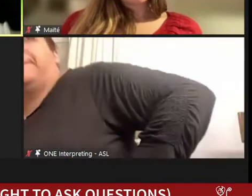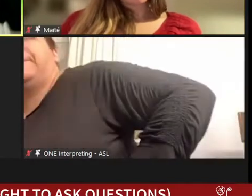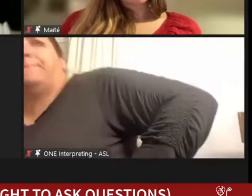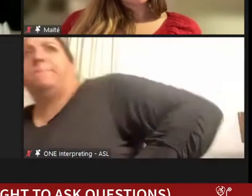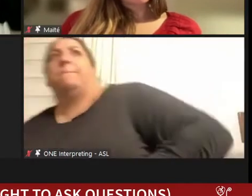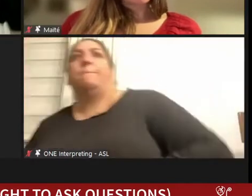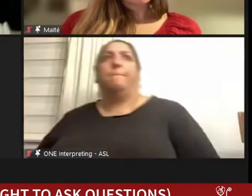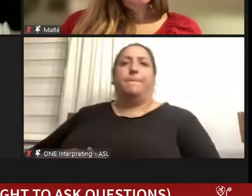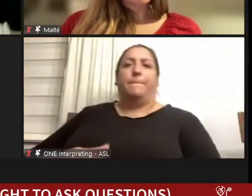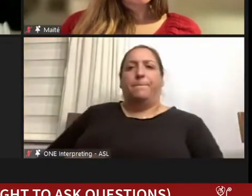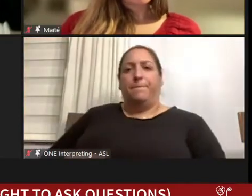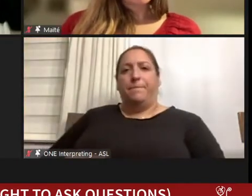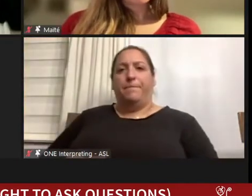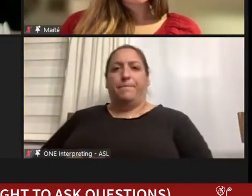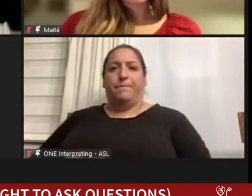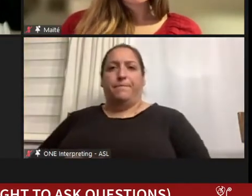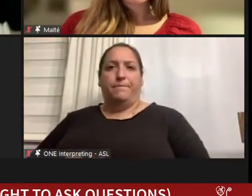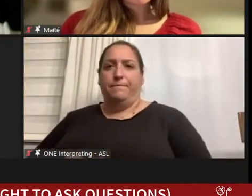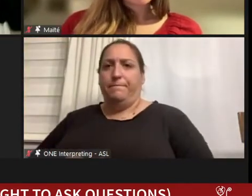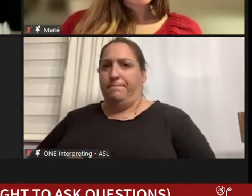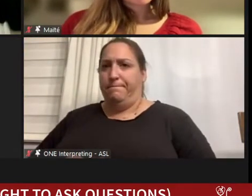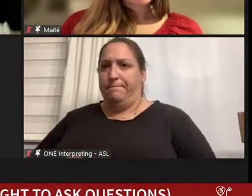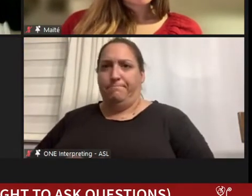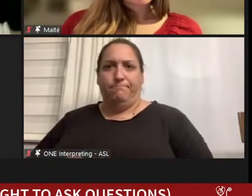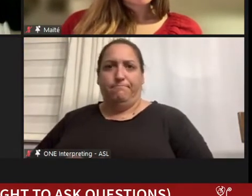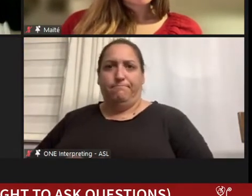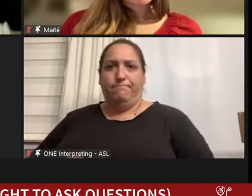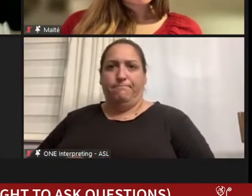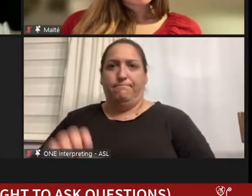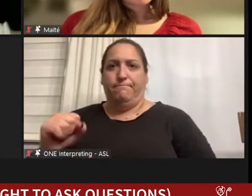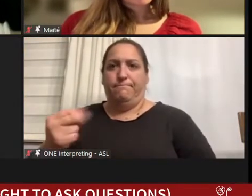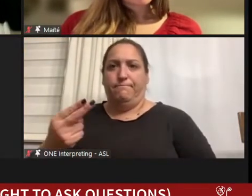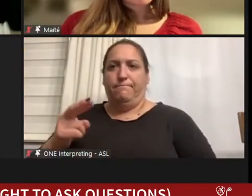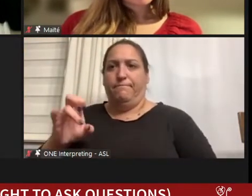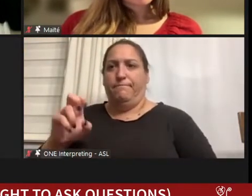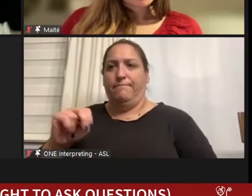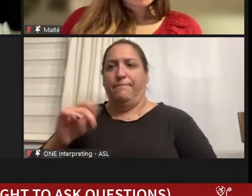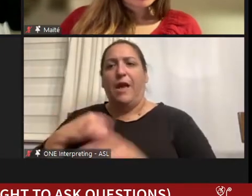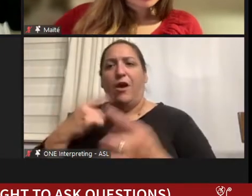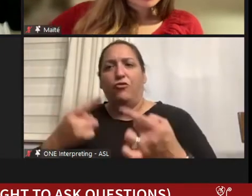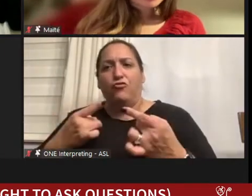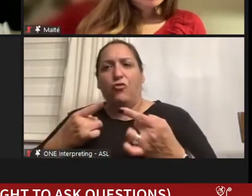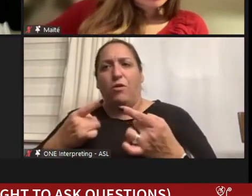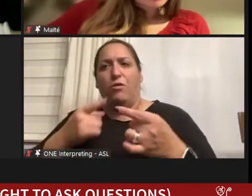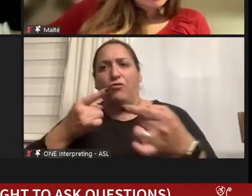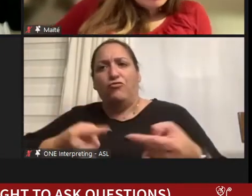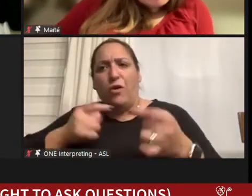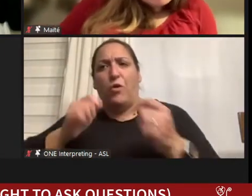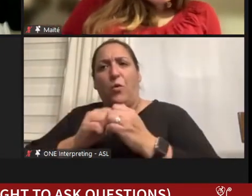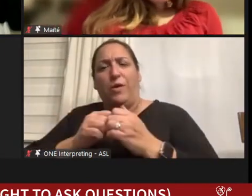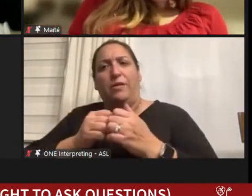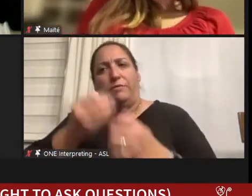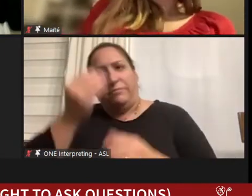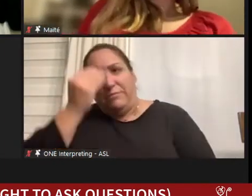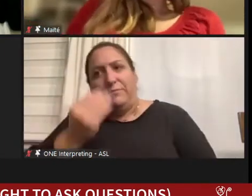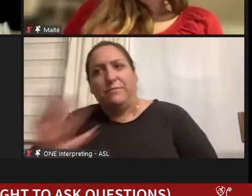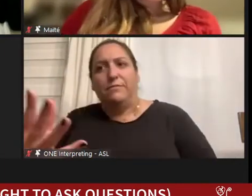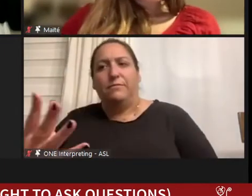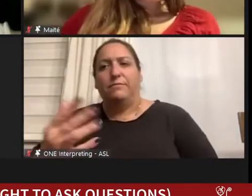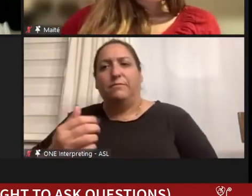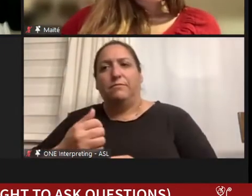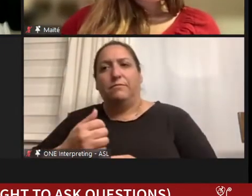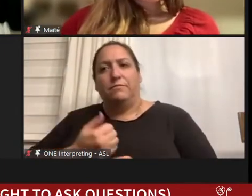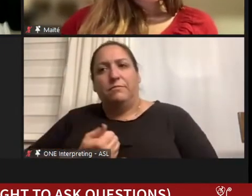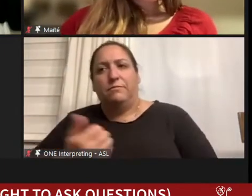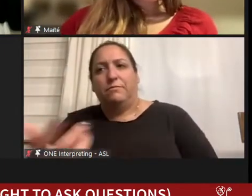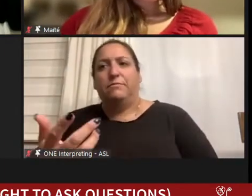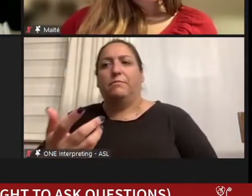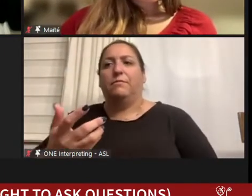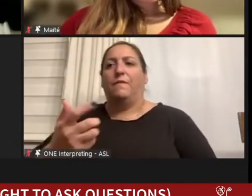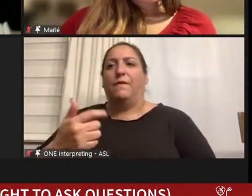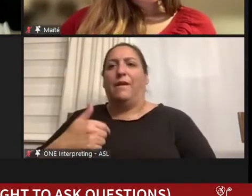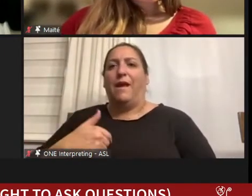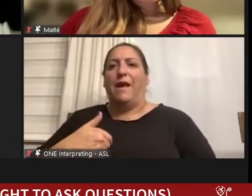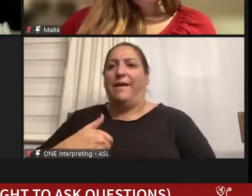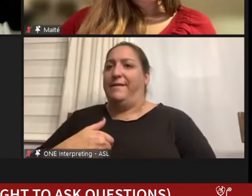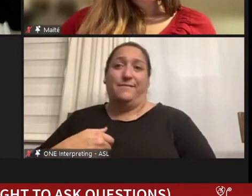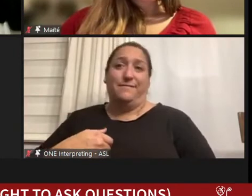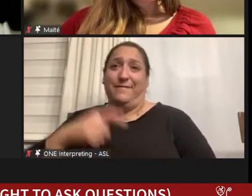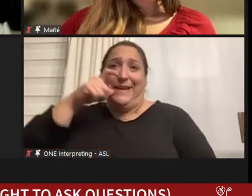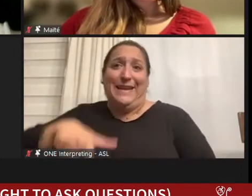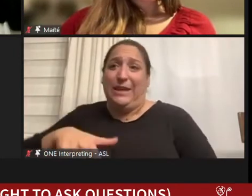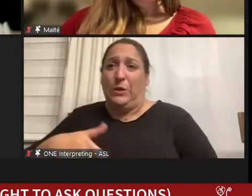Well, I struggled with disclosing because I didn't really need to. I would